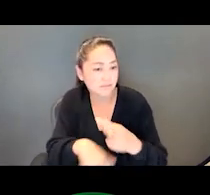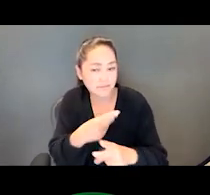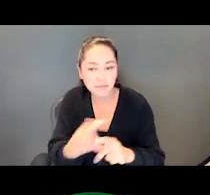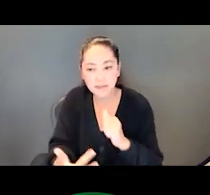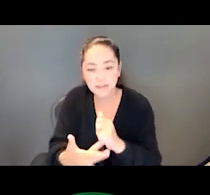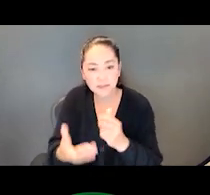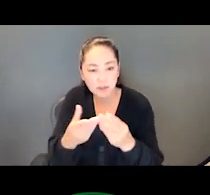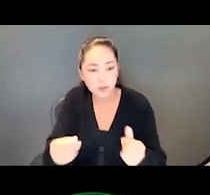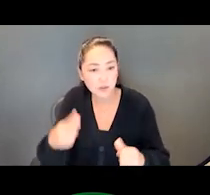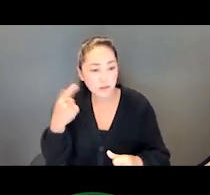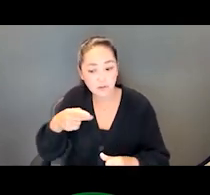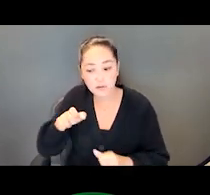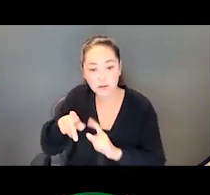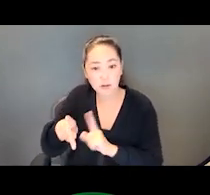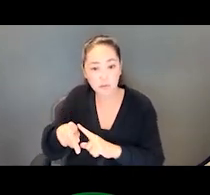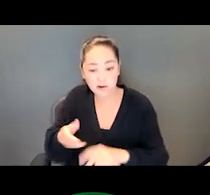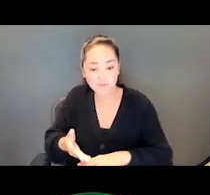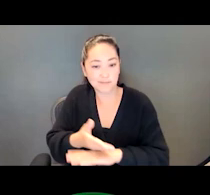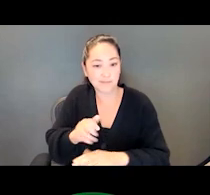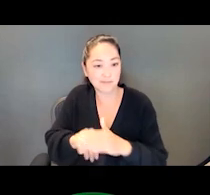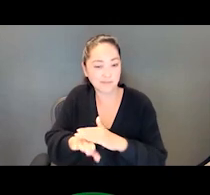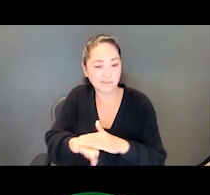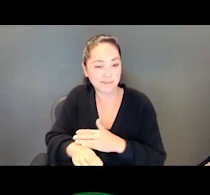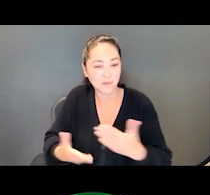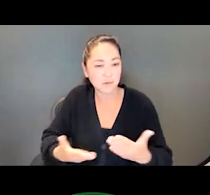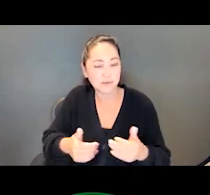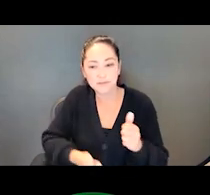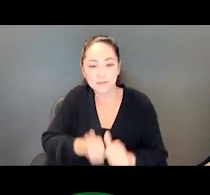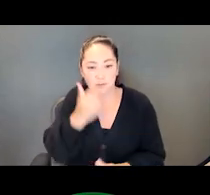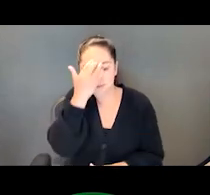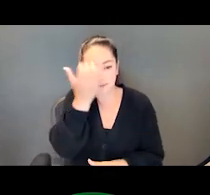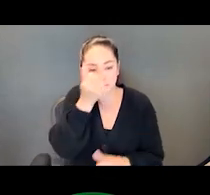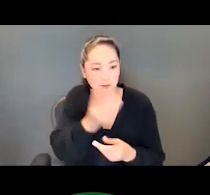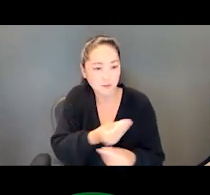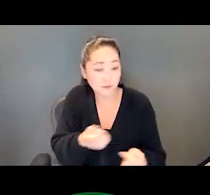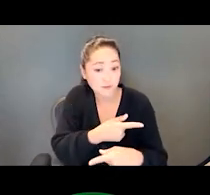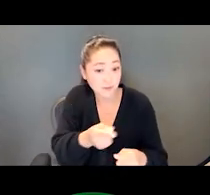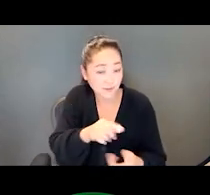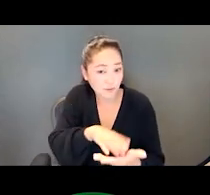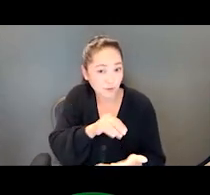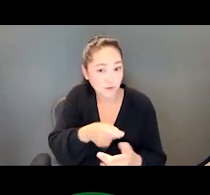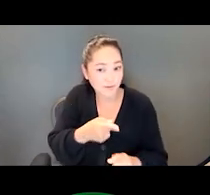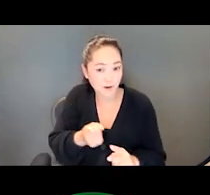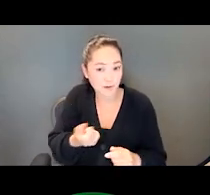And why was this the most memorable or powerful solution to you?